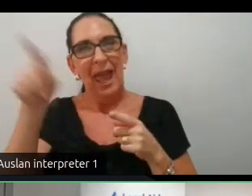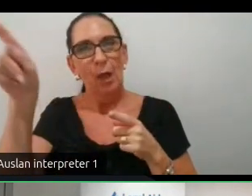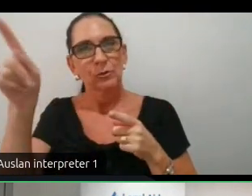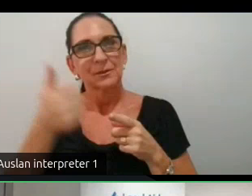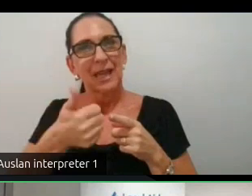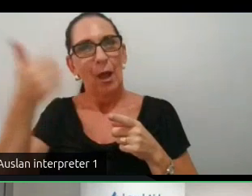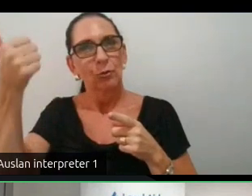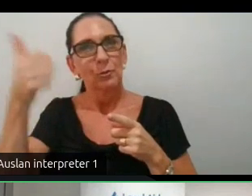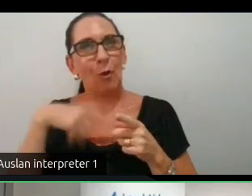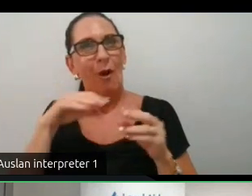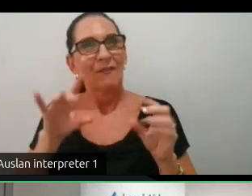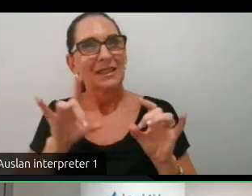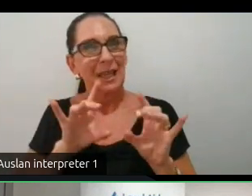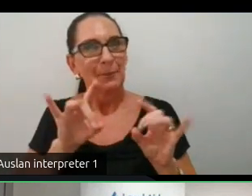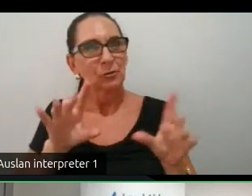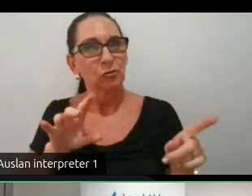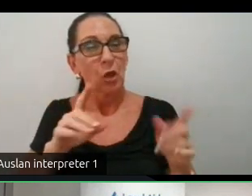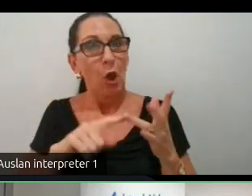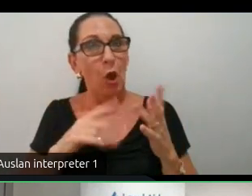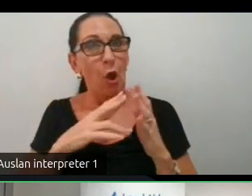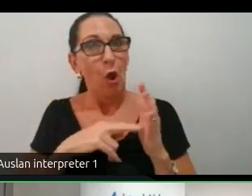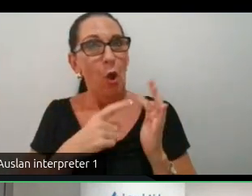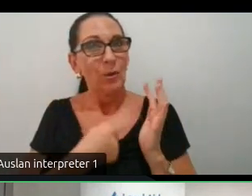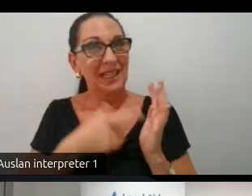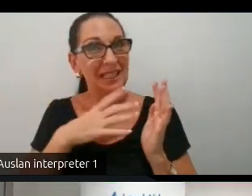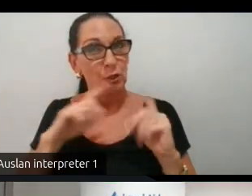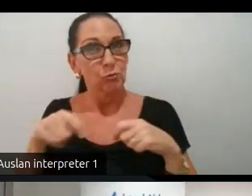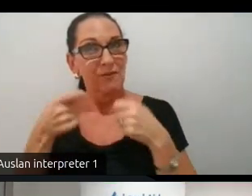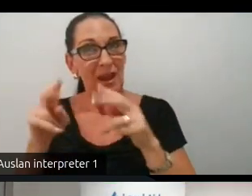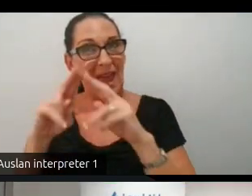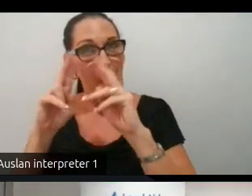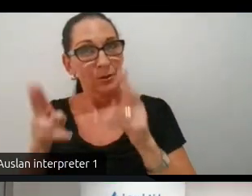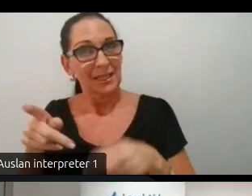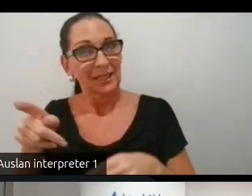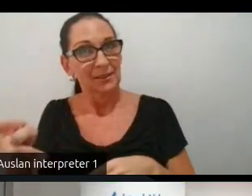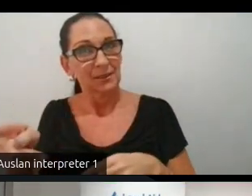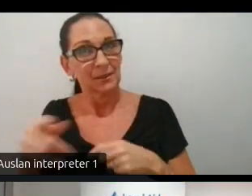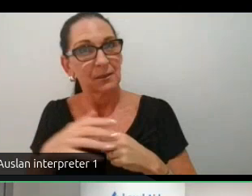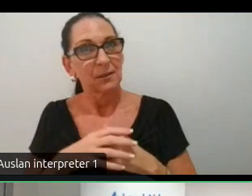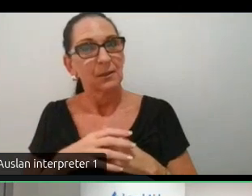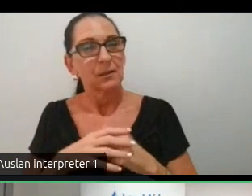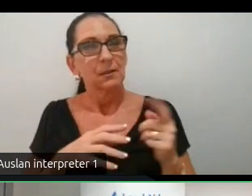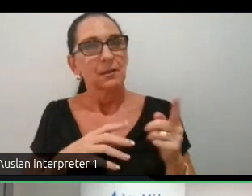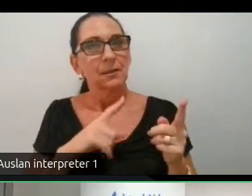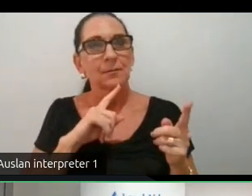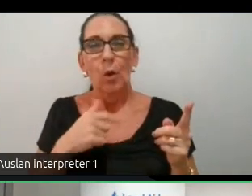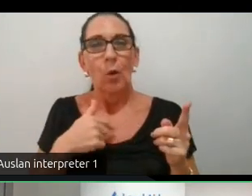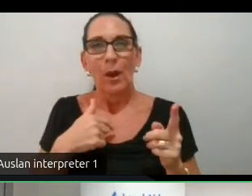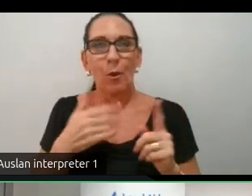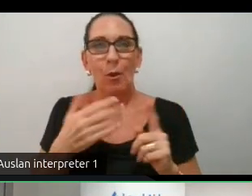due to damage is the owner obligated to provide housing to the renter. We're just going to refer